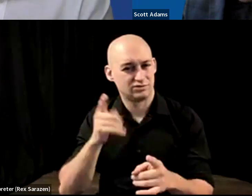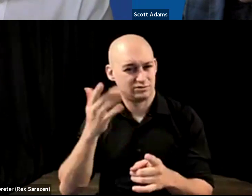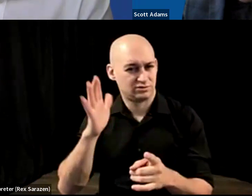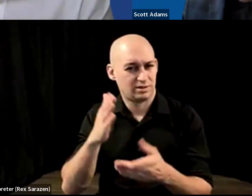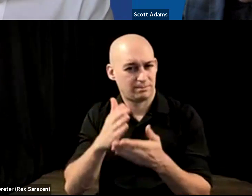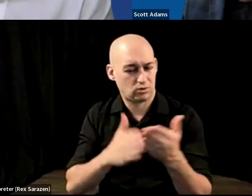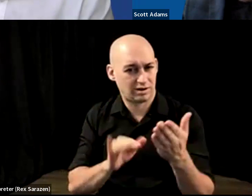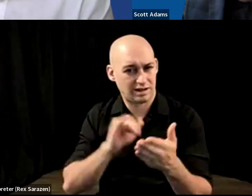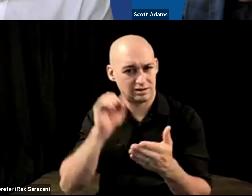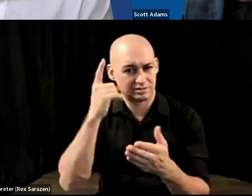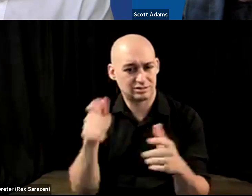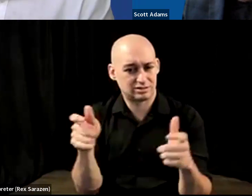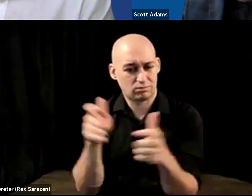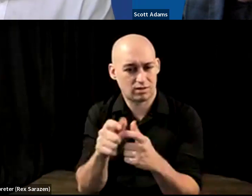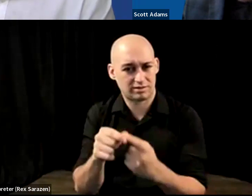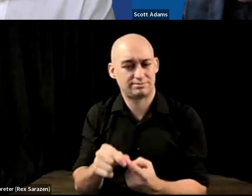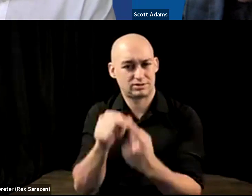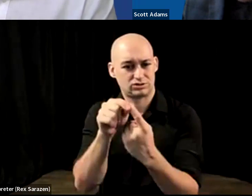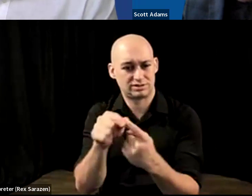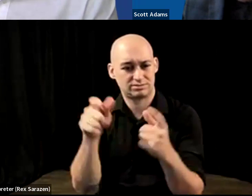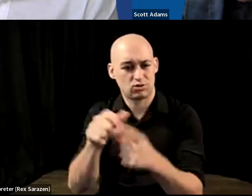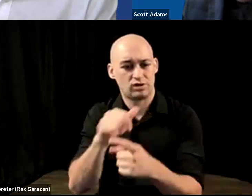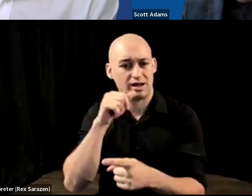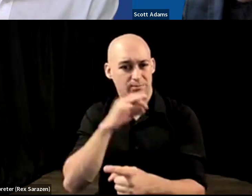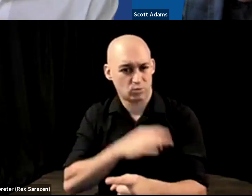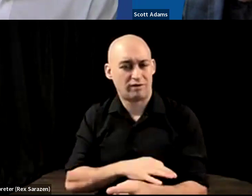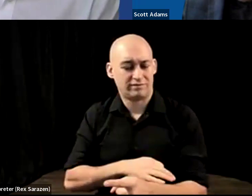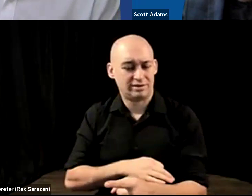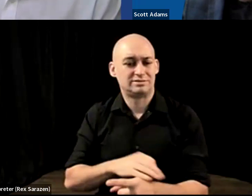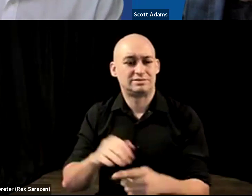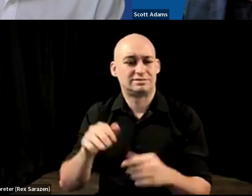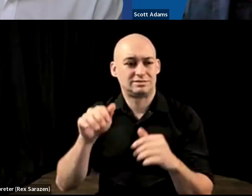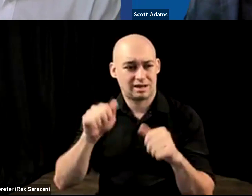that small, especially, you know, smaller nonprofits, would certainly be eligible for